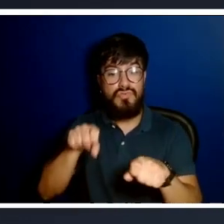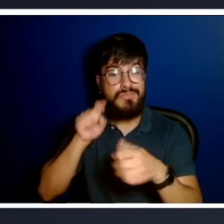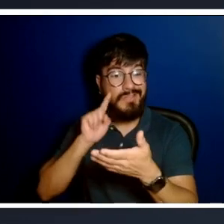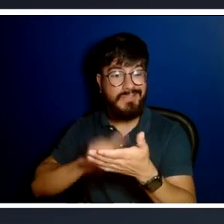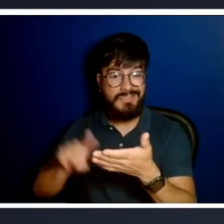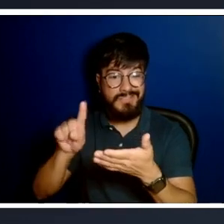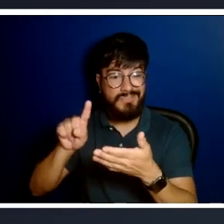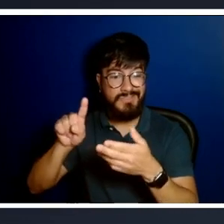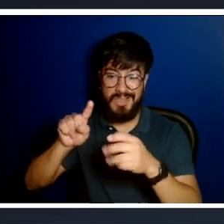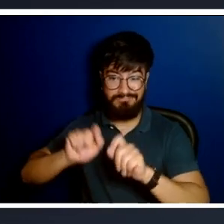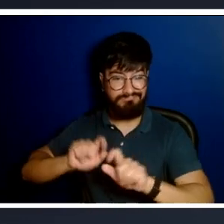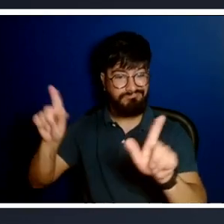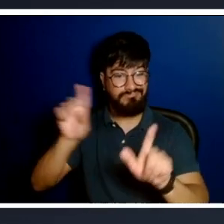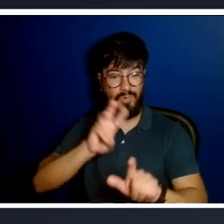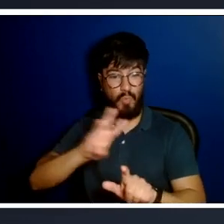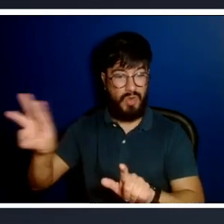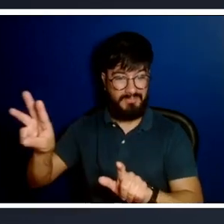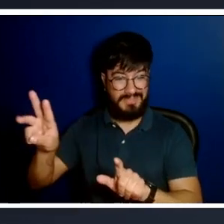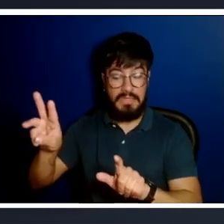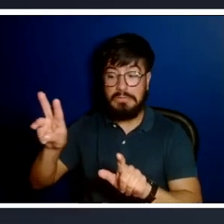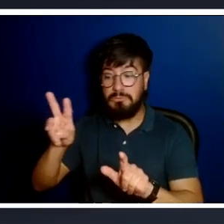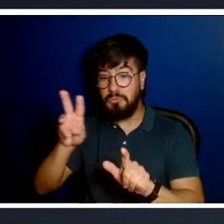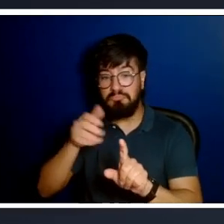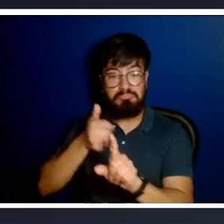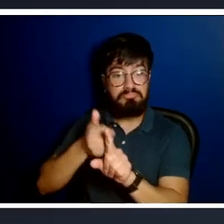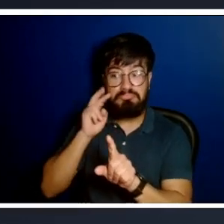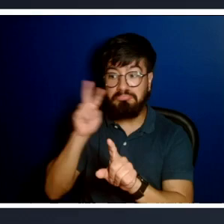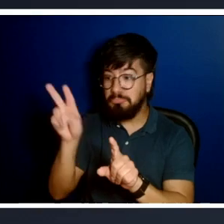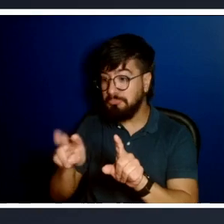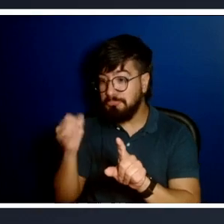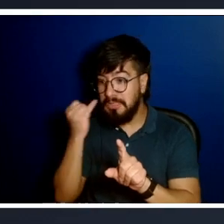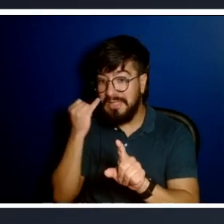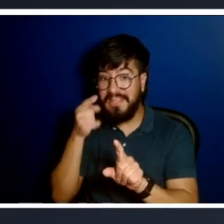your favorite animals to see if they are on the list and see why they're threatened and how you